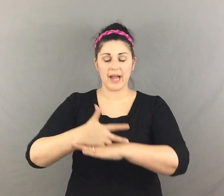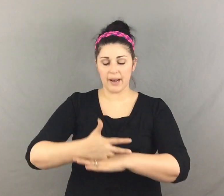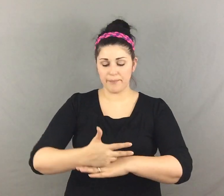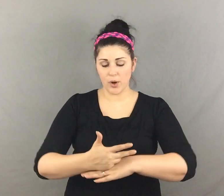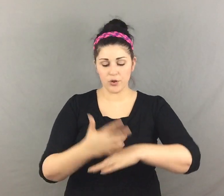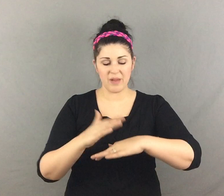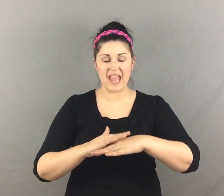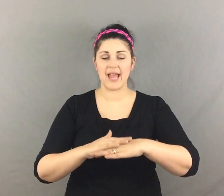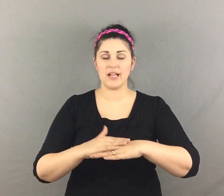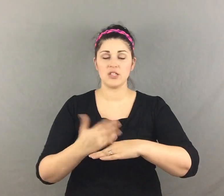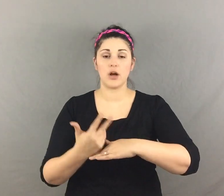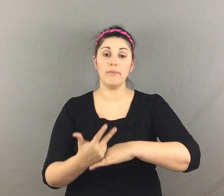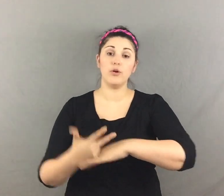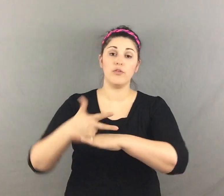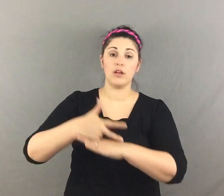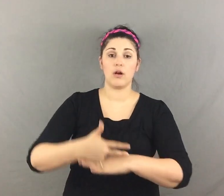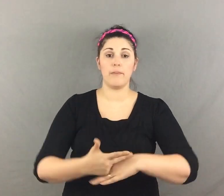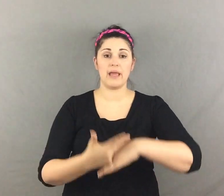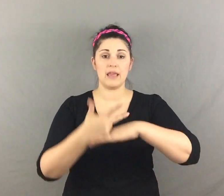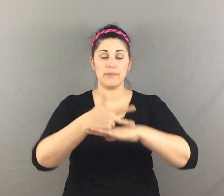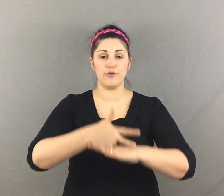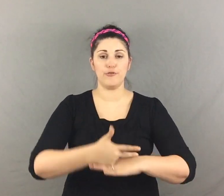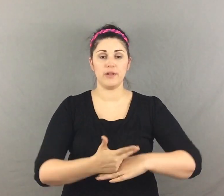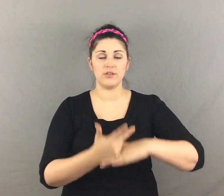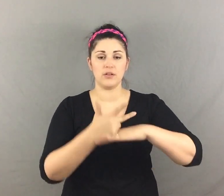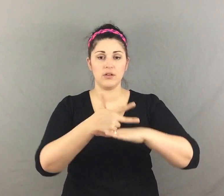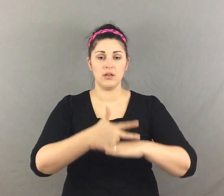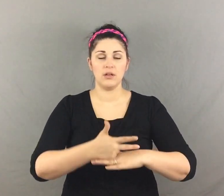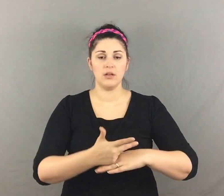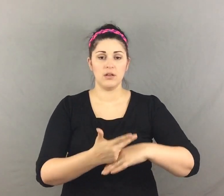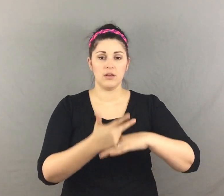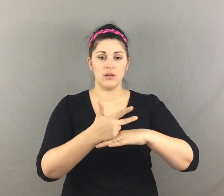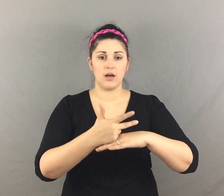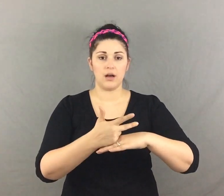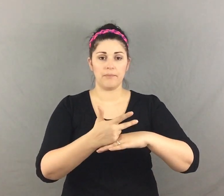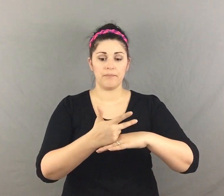I kind of both my hands are moving or making the movement. Um,